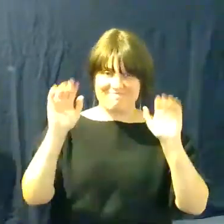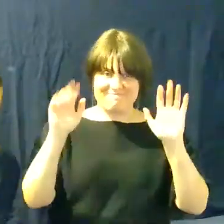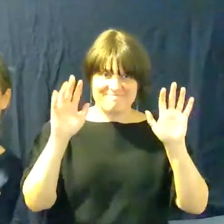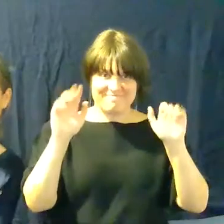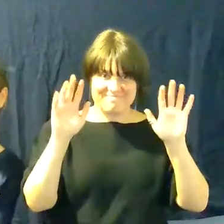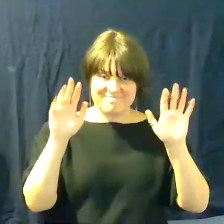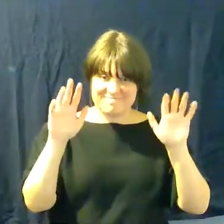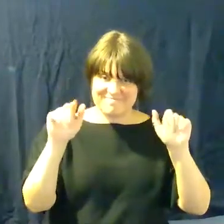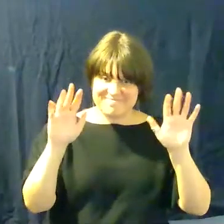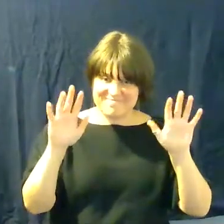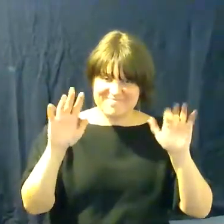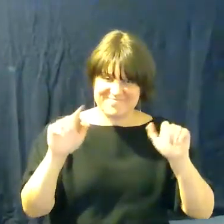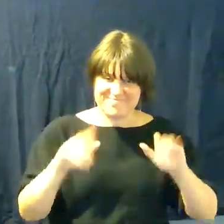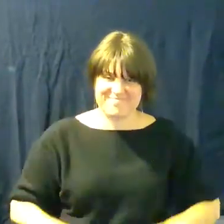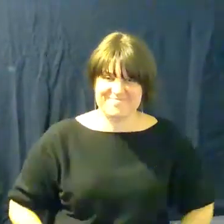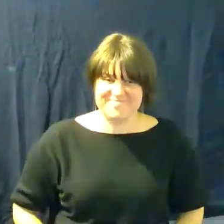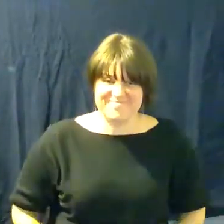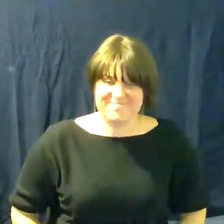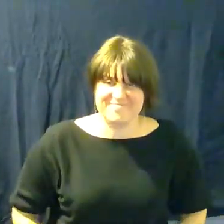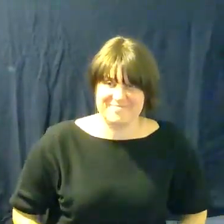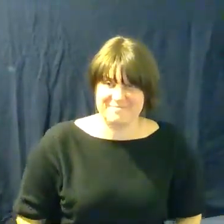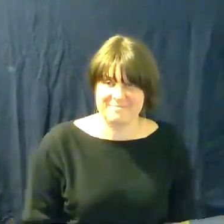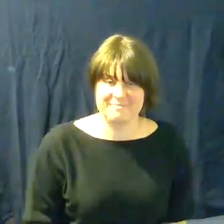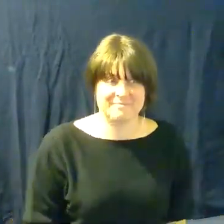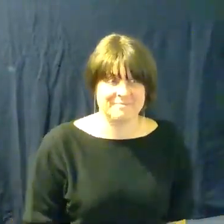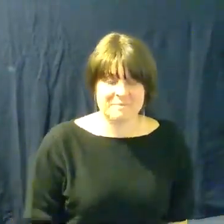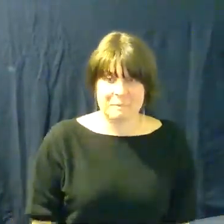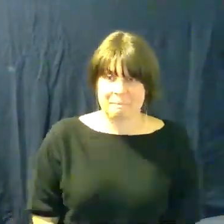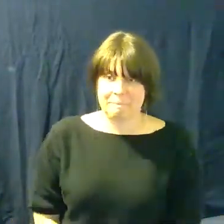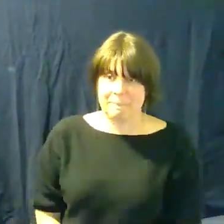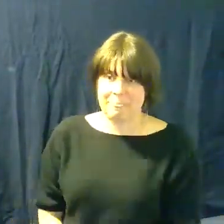. Thanks a lot. Bye